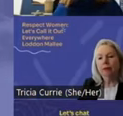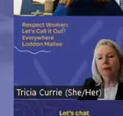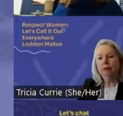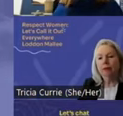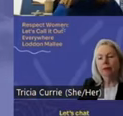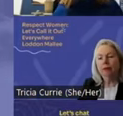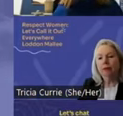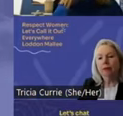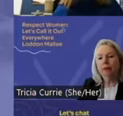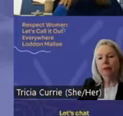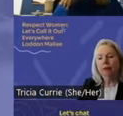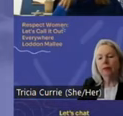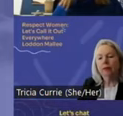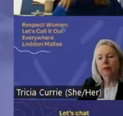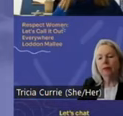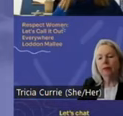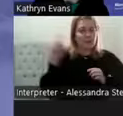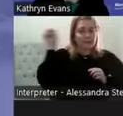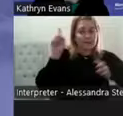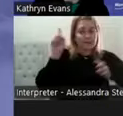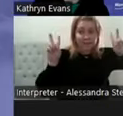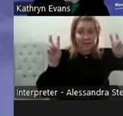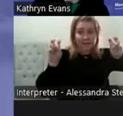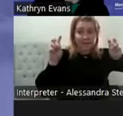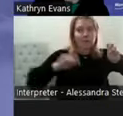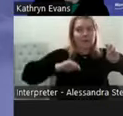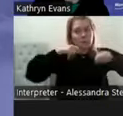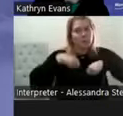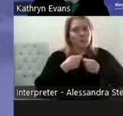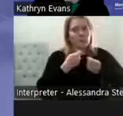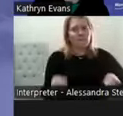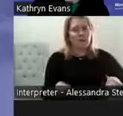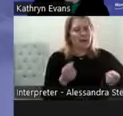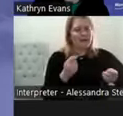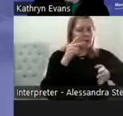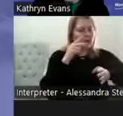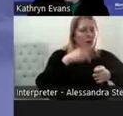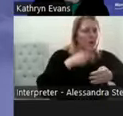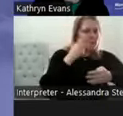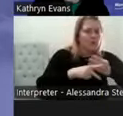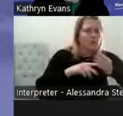In line with today's theme, I'll be providing an overview of living a sexually healthy life and